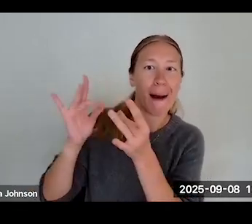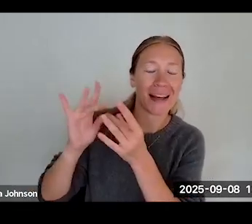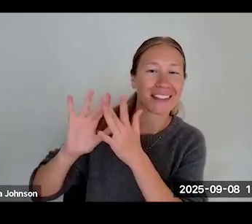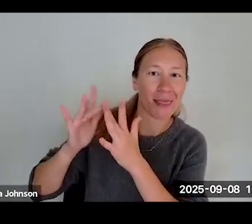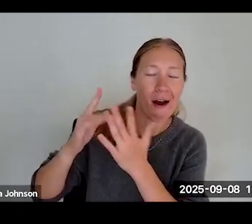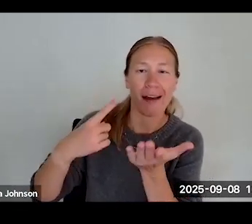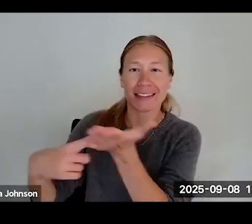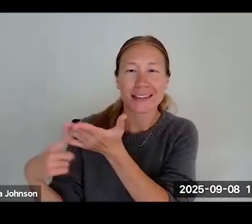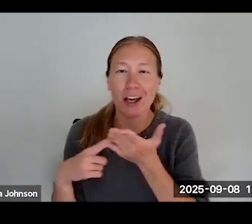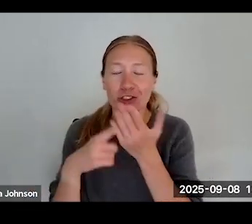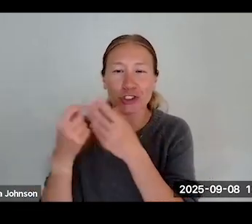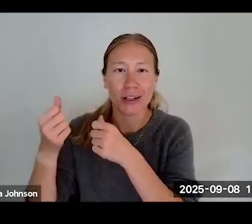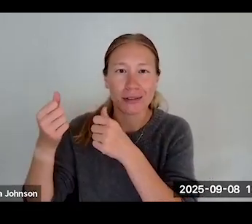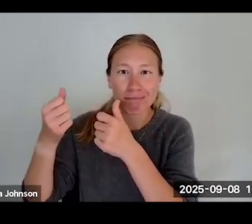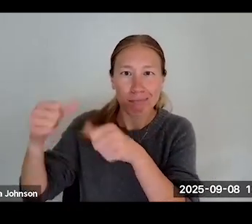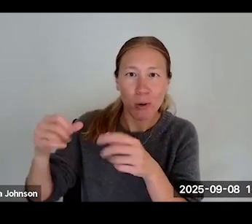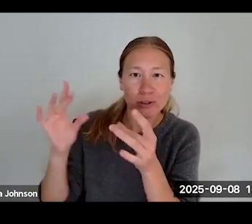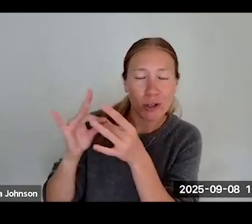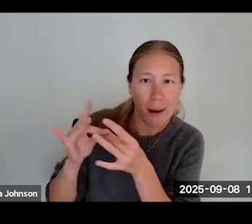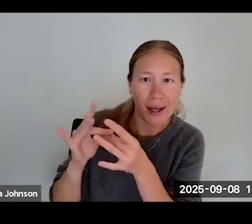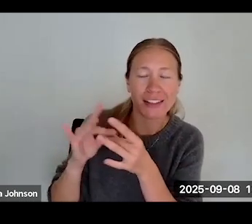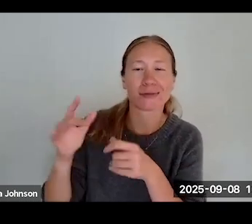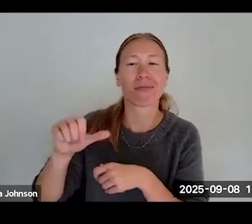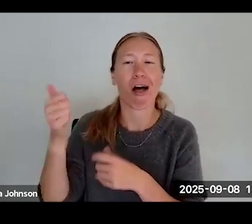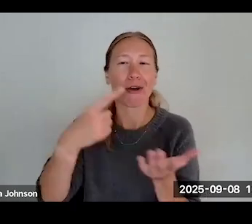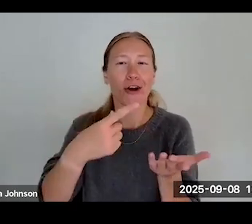or various different other areas where we allow for public comment.